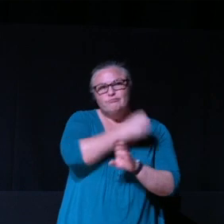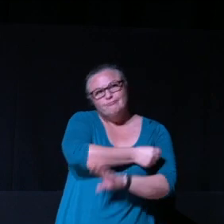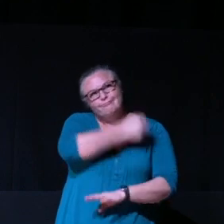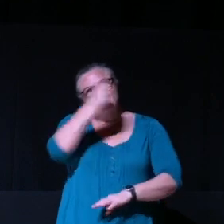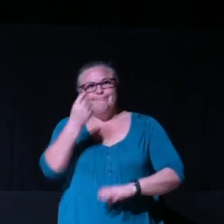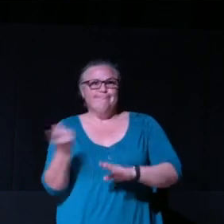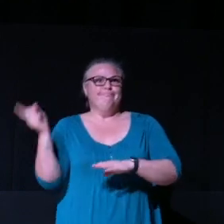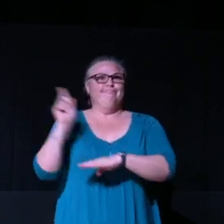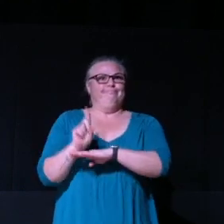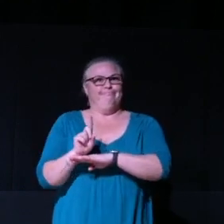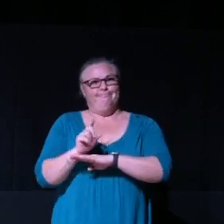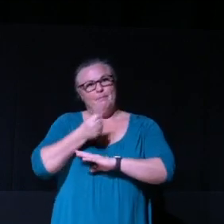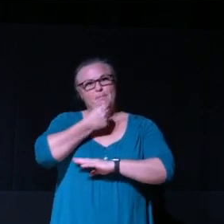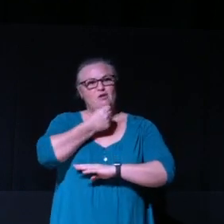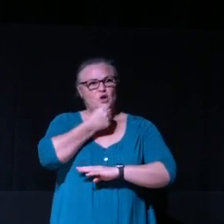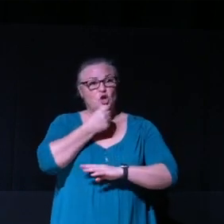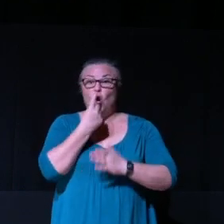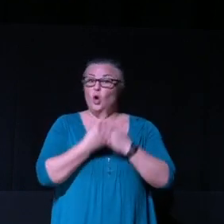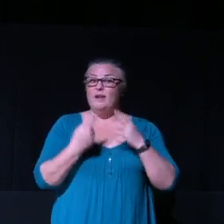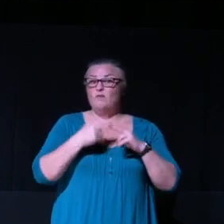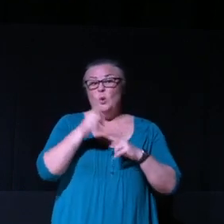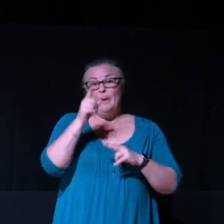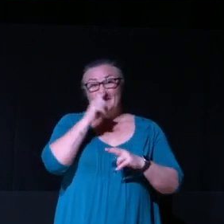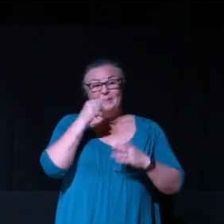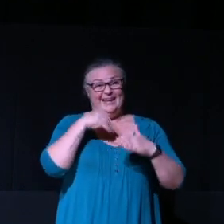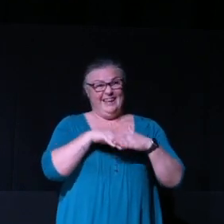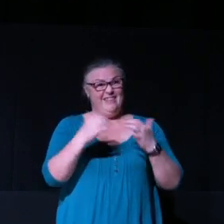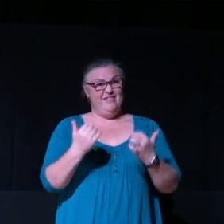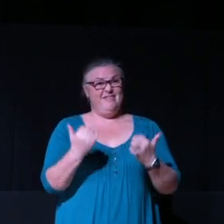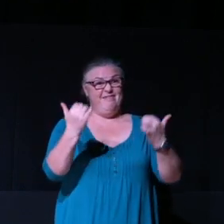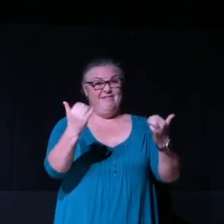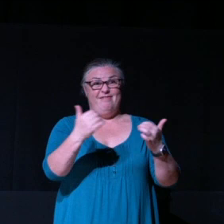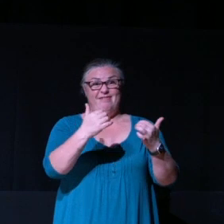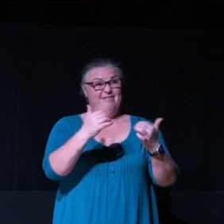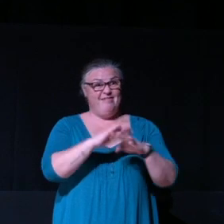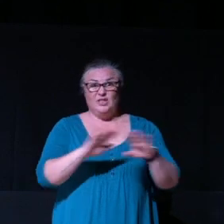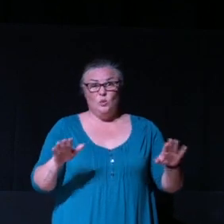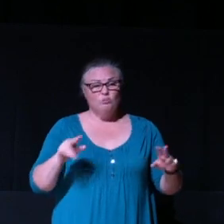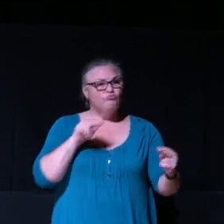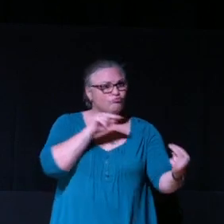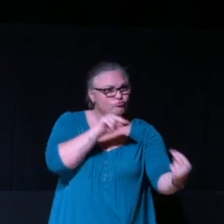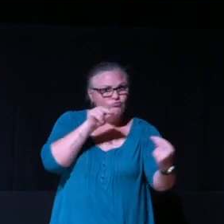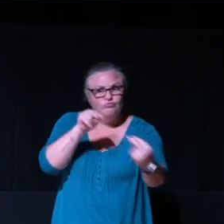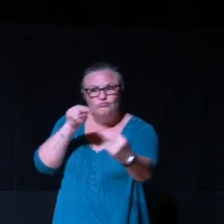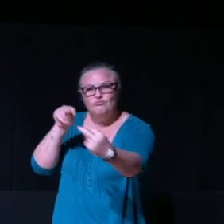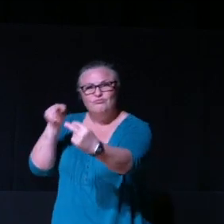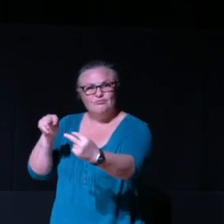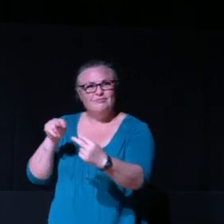It was really just for the people in that room and it's very much context and you're making eye contact with people and it's a particular sort of thing.